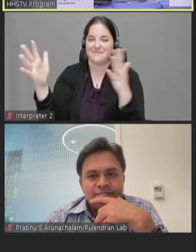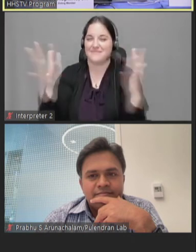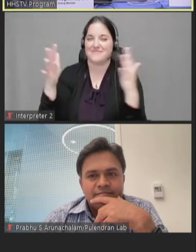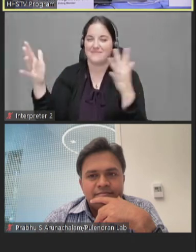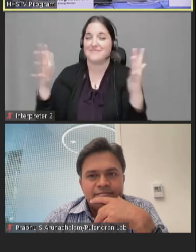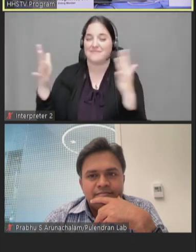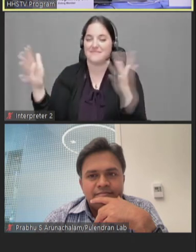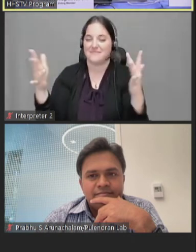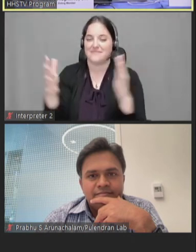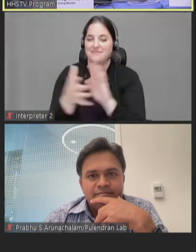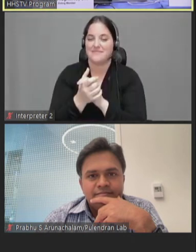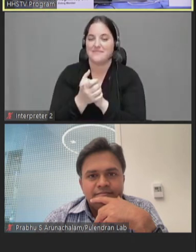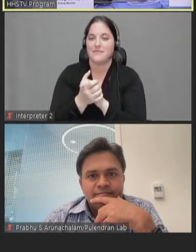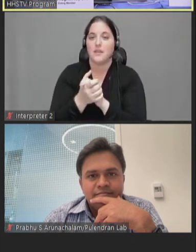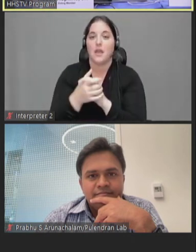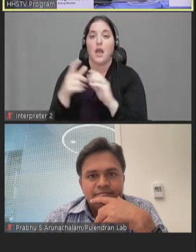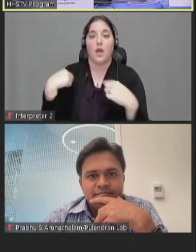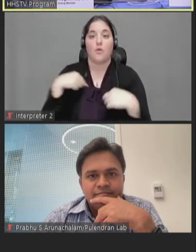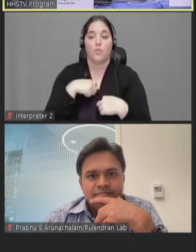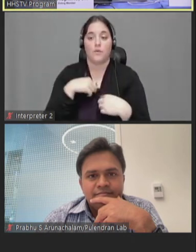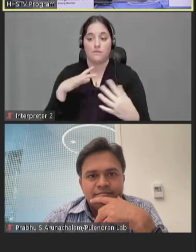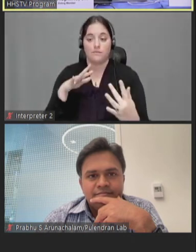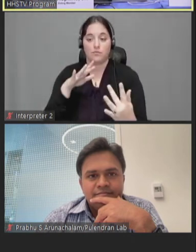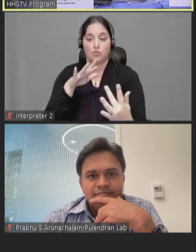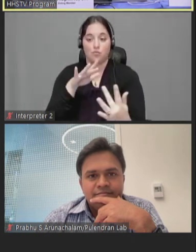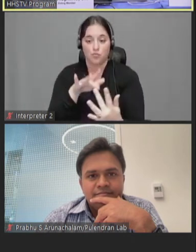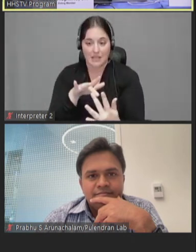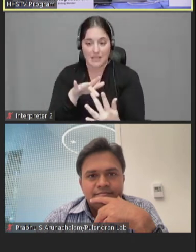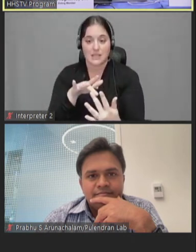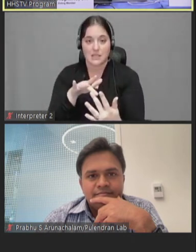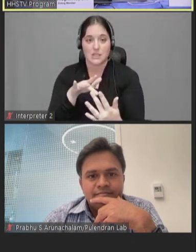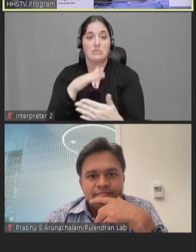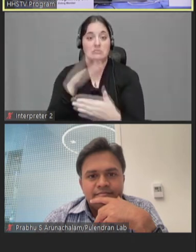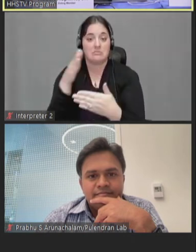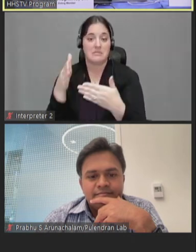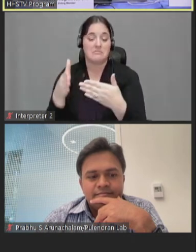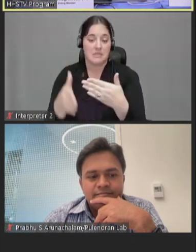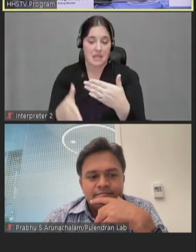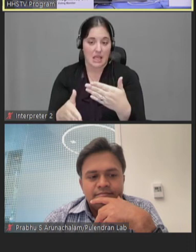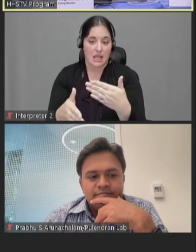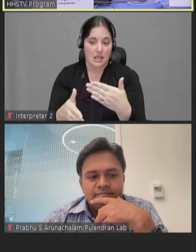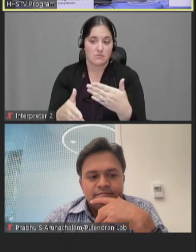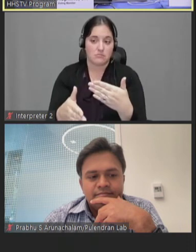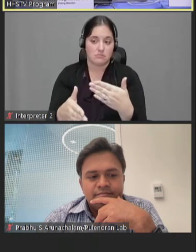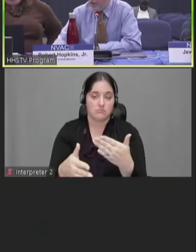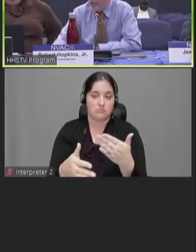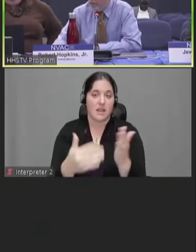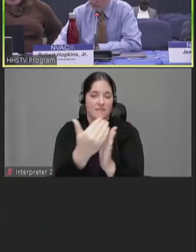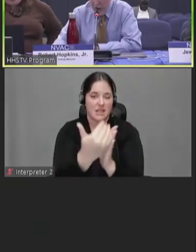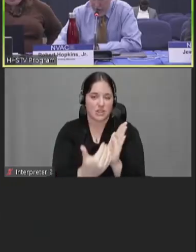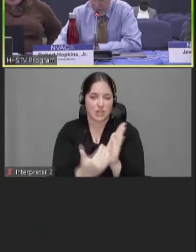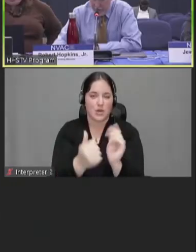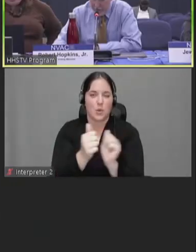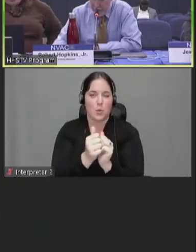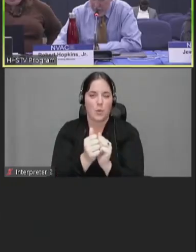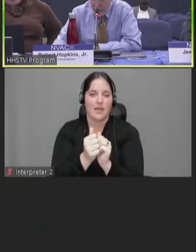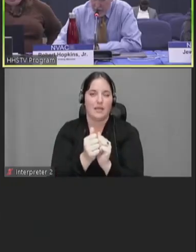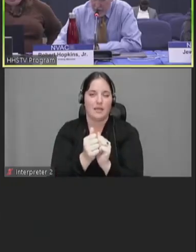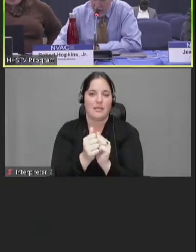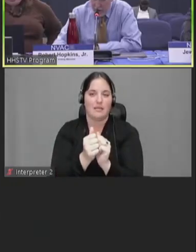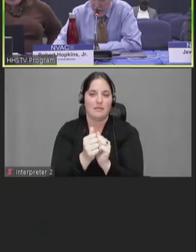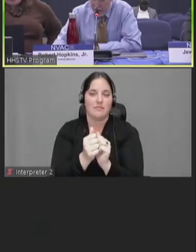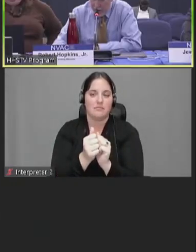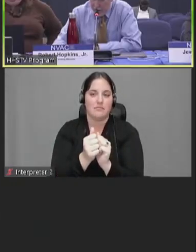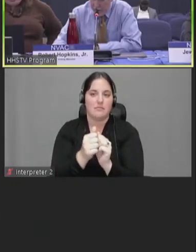We've reached the end of our agenda with the exception of our public comment. And understand